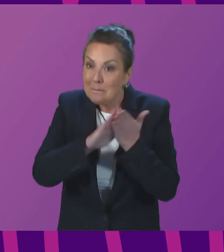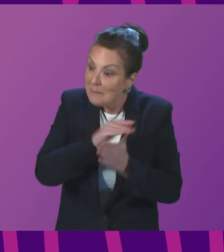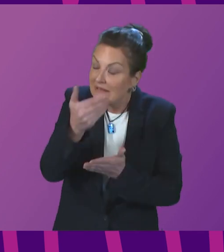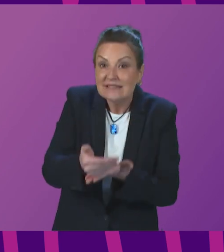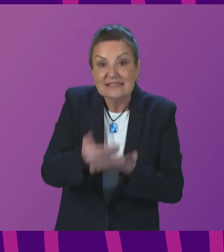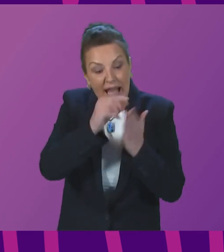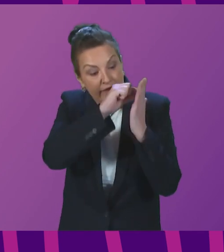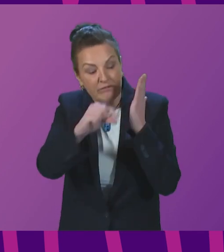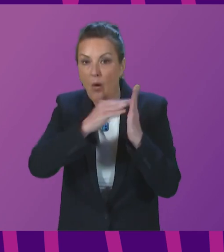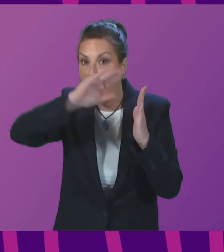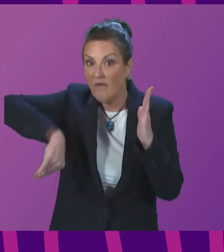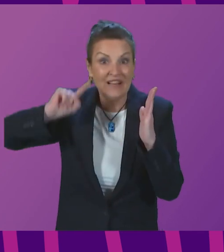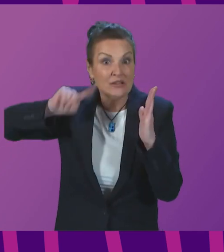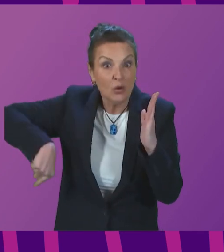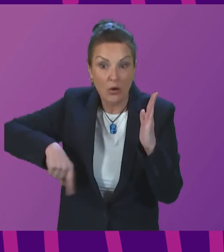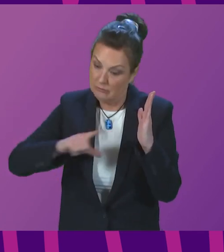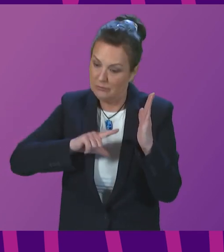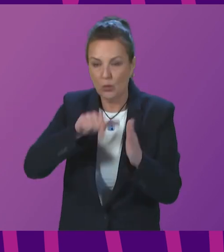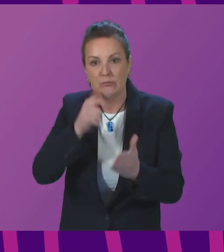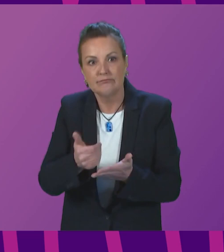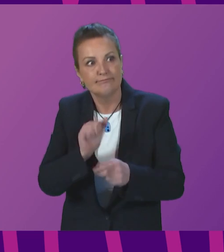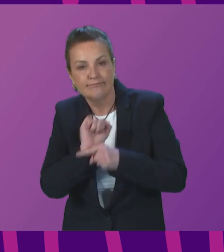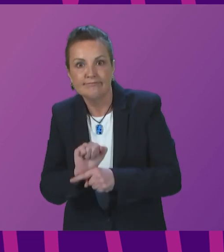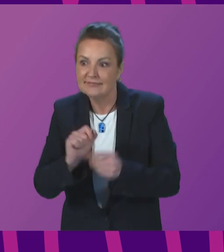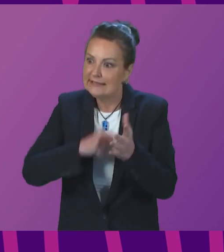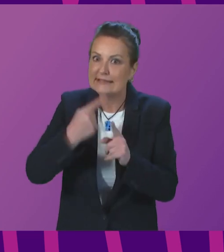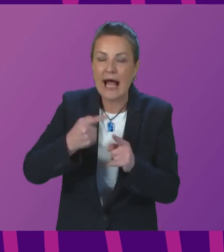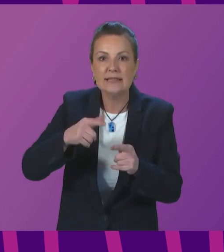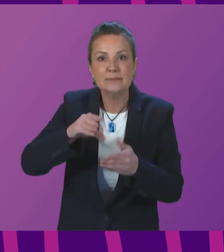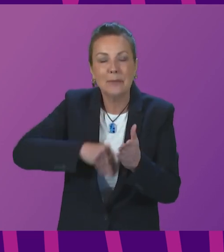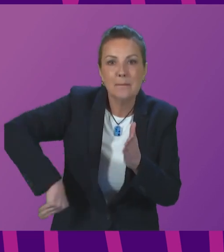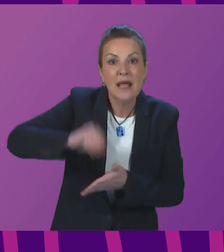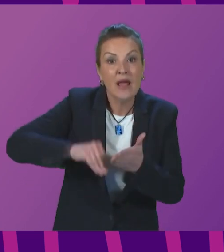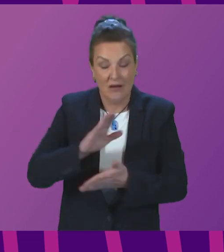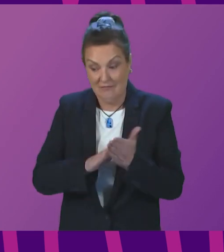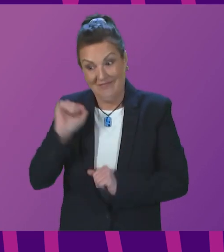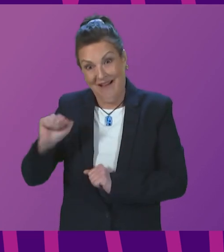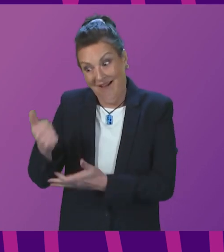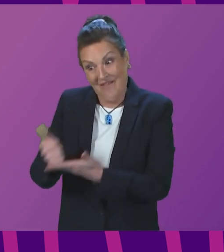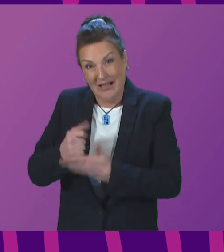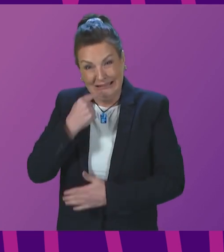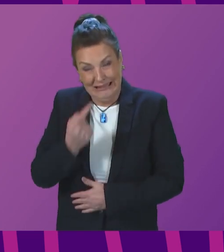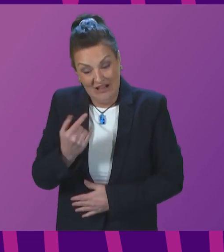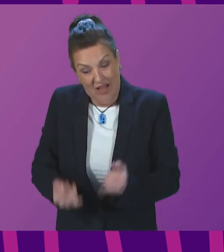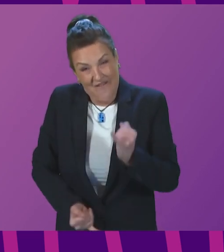A former Scottish Government shipbuilding adviser says that the final cost could rise to between £350 million and £400 million.